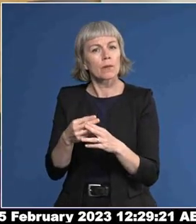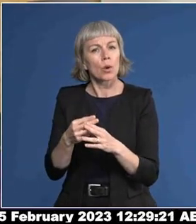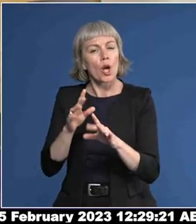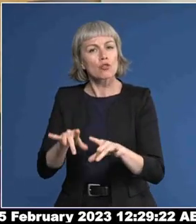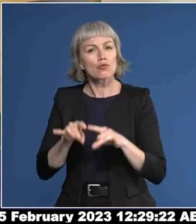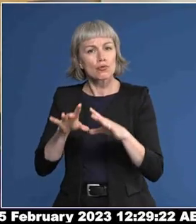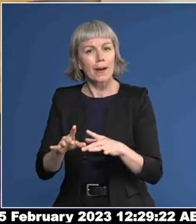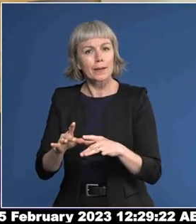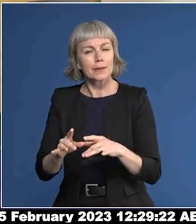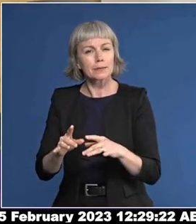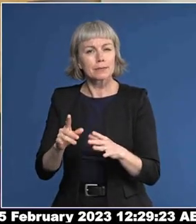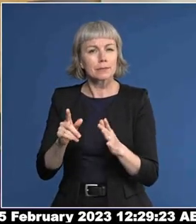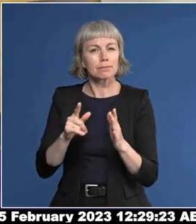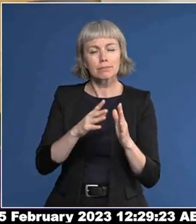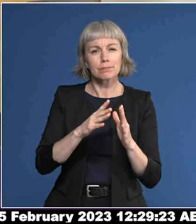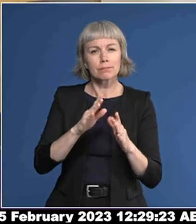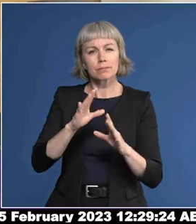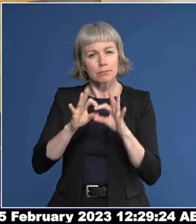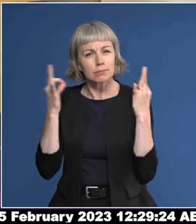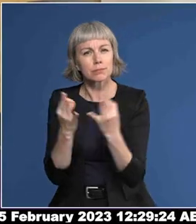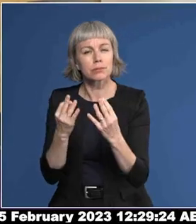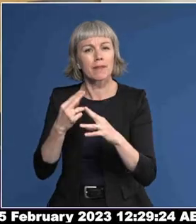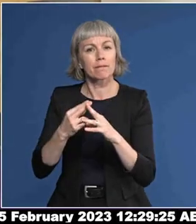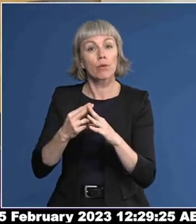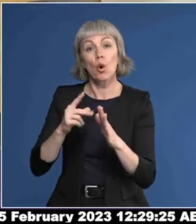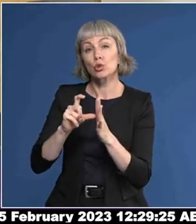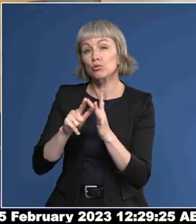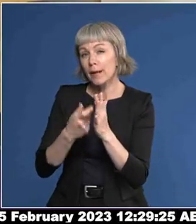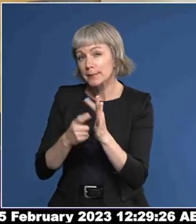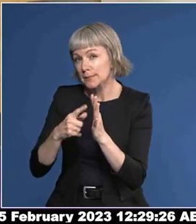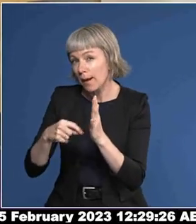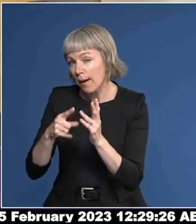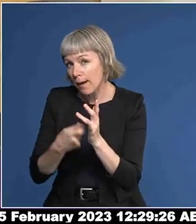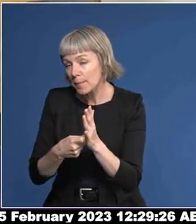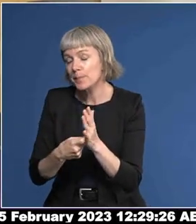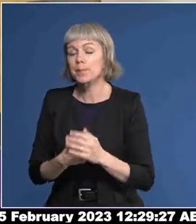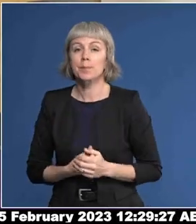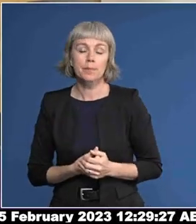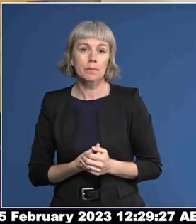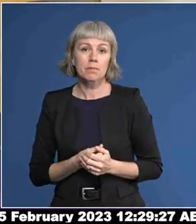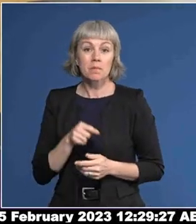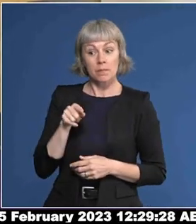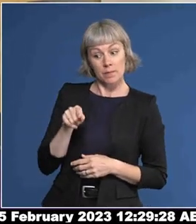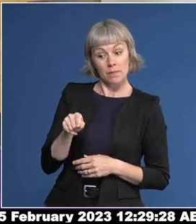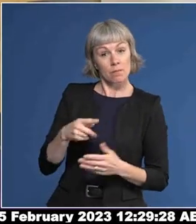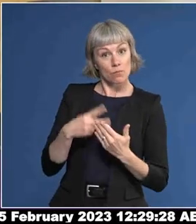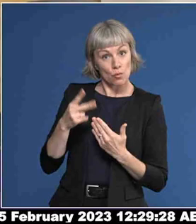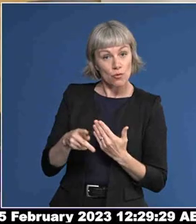support leaders with disability to acquire the skills if they have an interest in taking